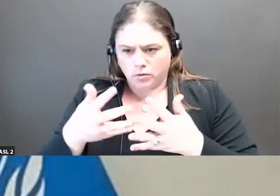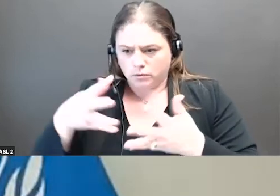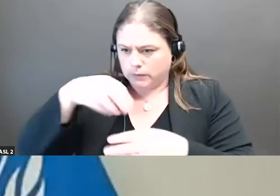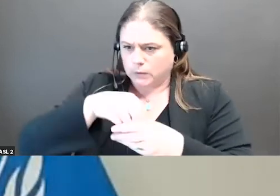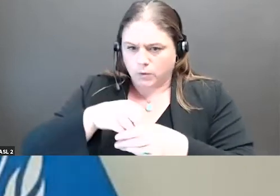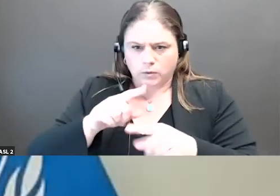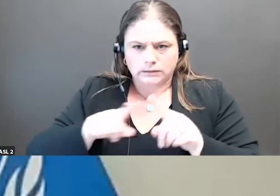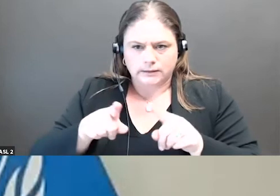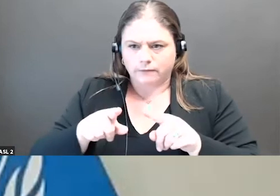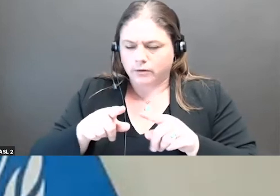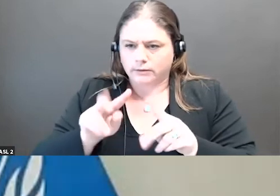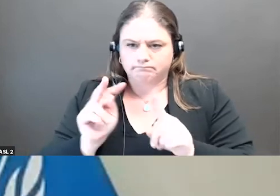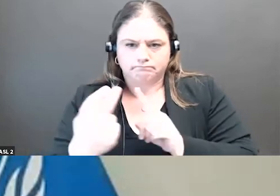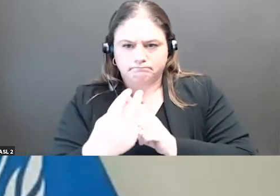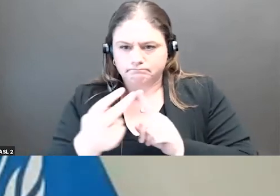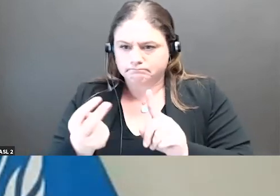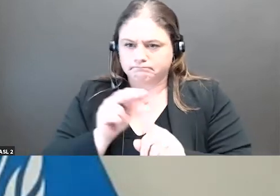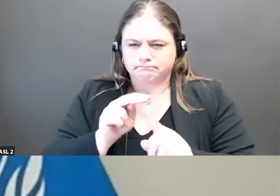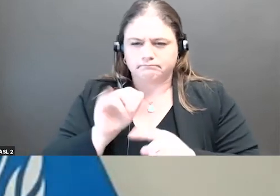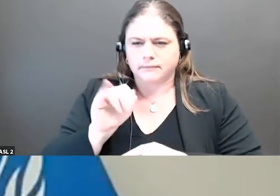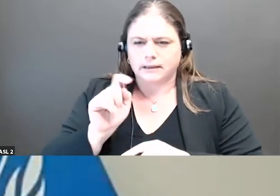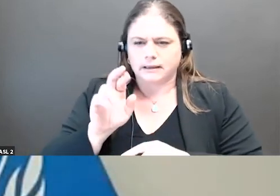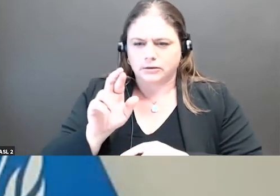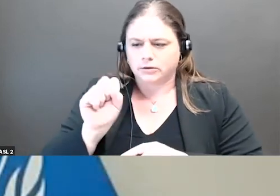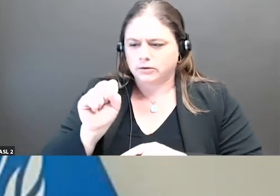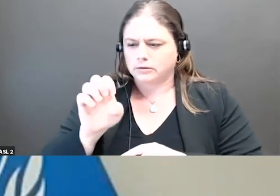Just an example. Through my own work on Indigenous issues, I've learned a lot about the additional